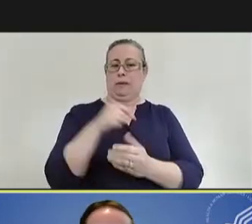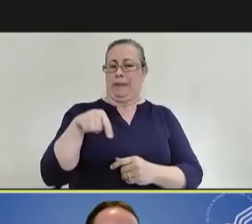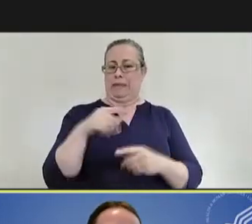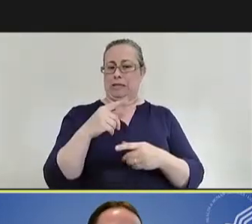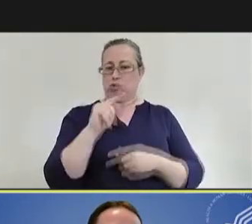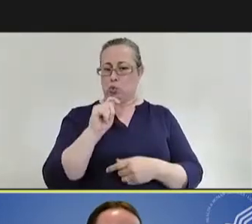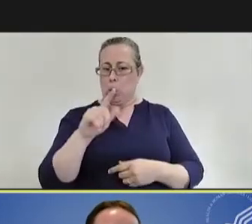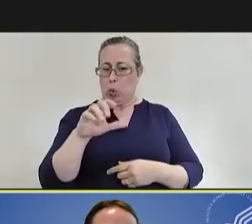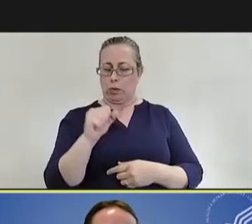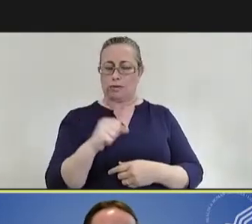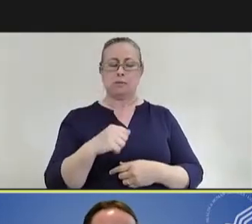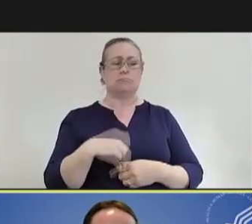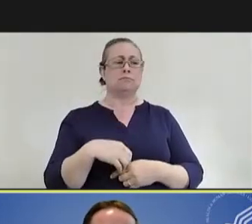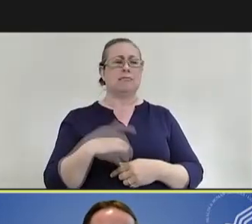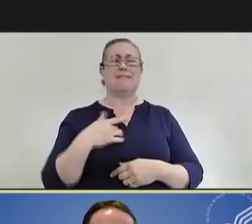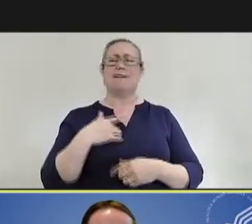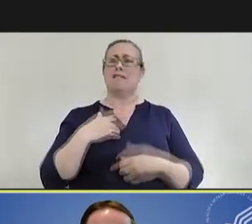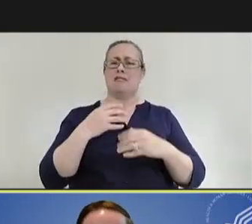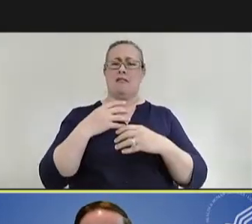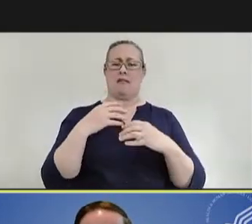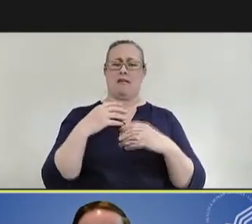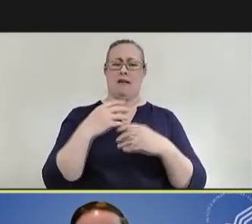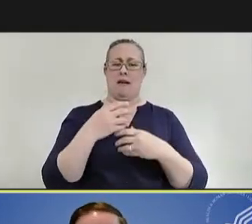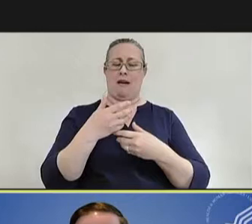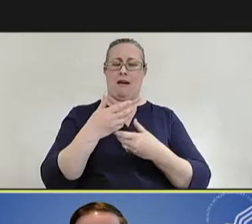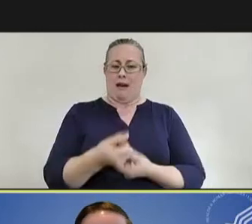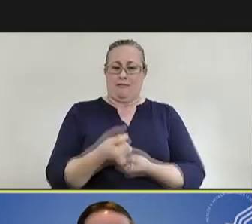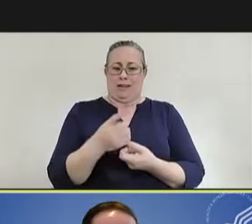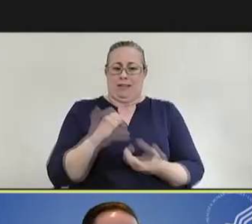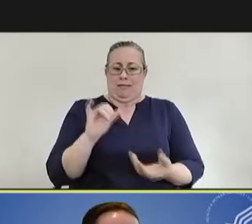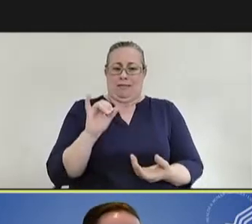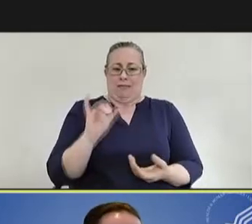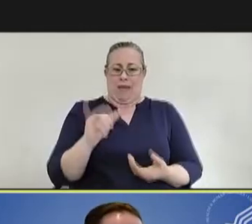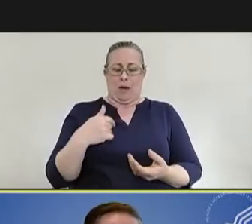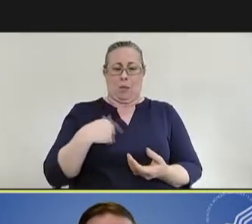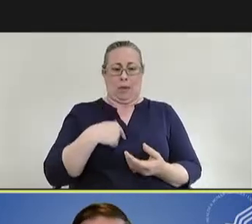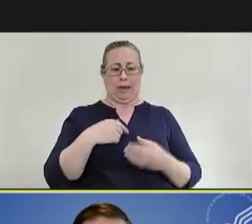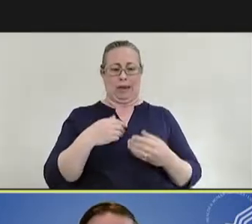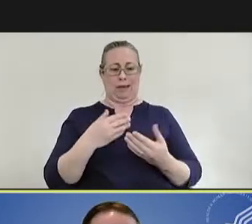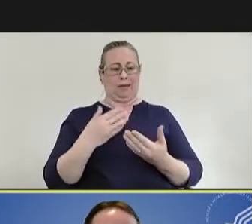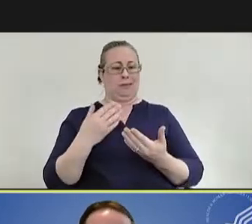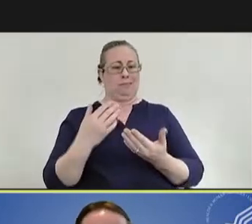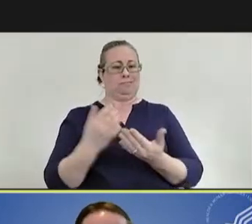that the risks are managed and we're appropriately deploying these systems for the government and out